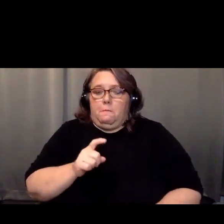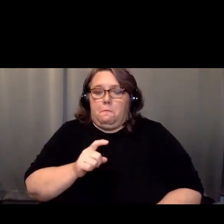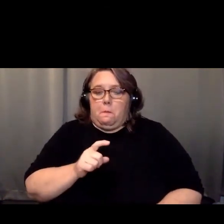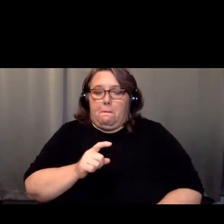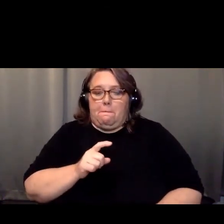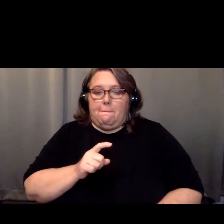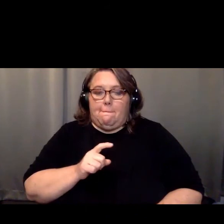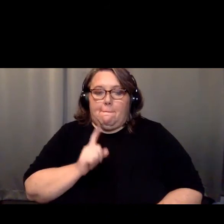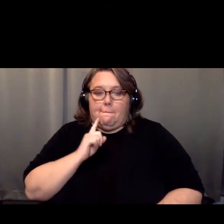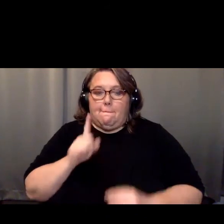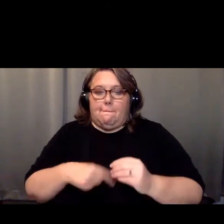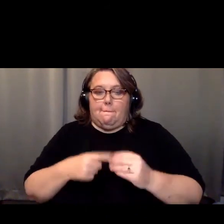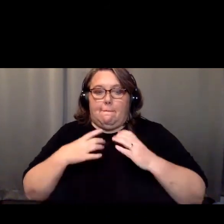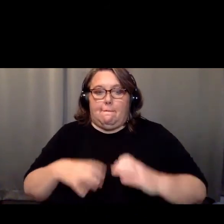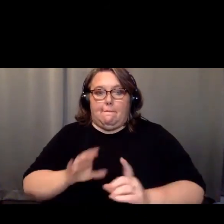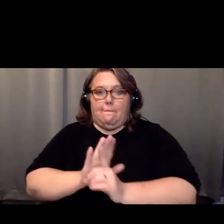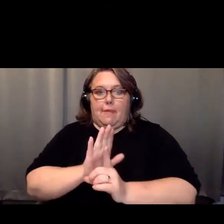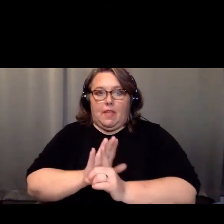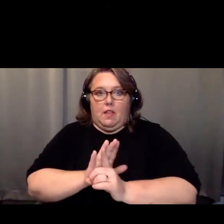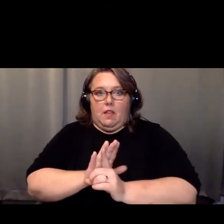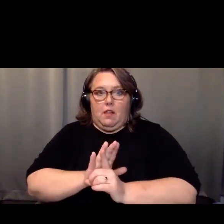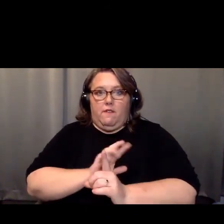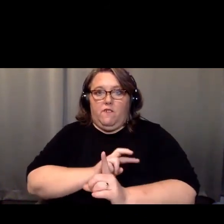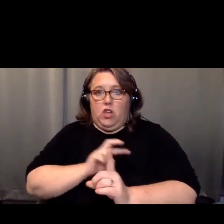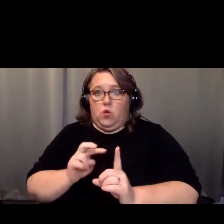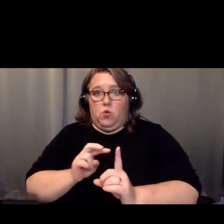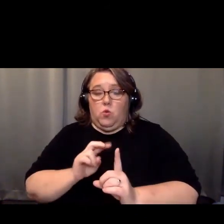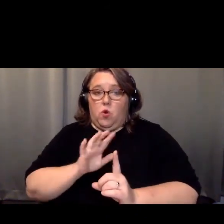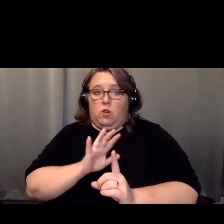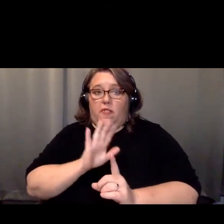the client's view or perception of their disability,